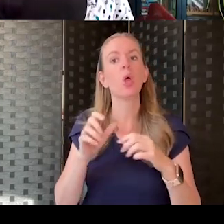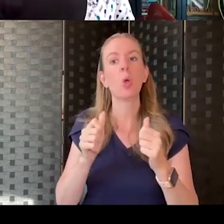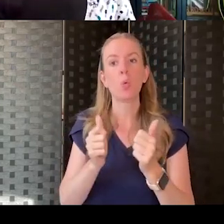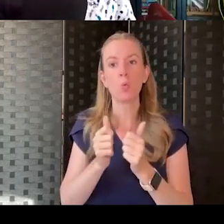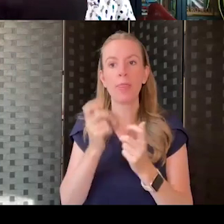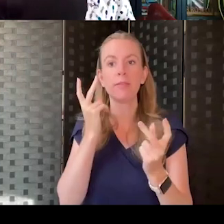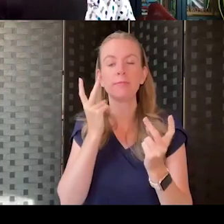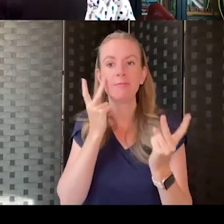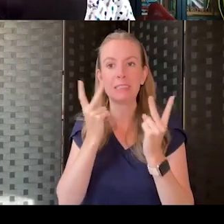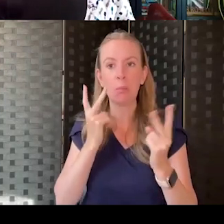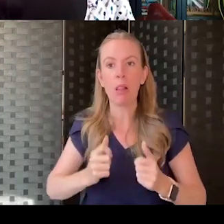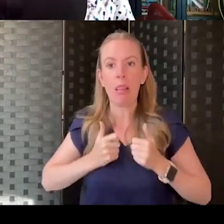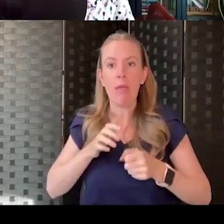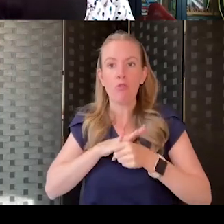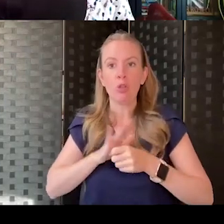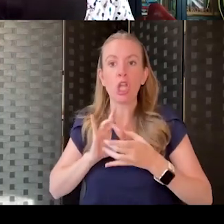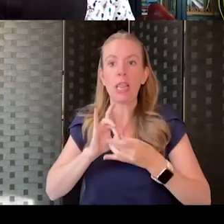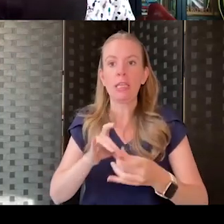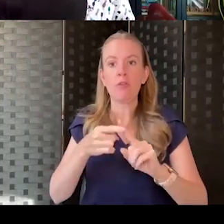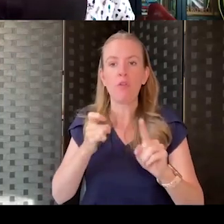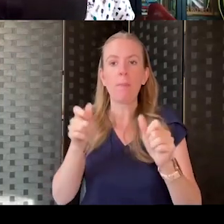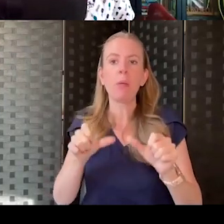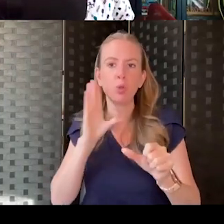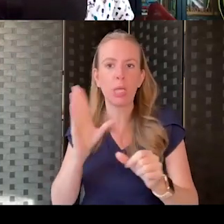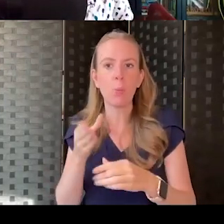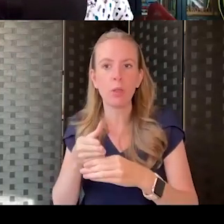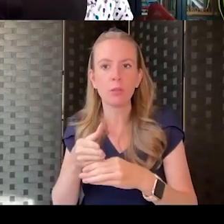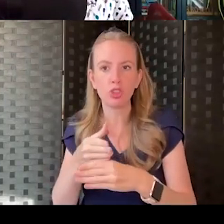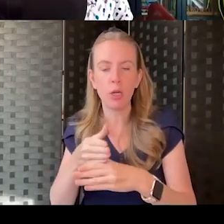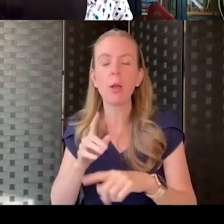and this is linked from the post I will be sharing. The first time that you choose a